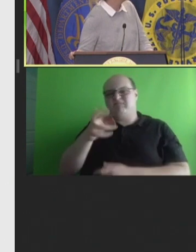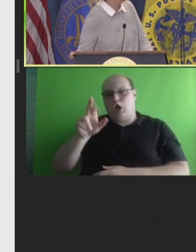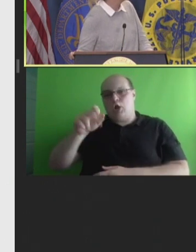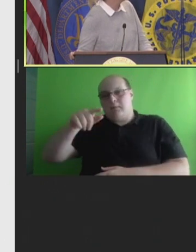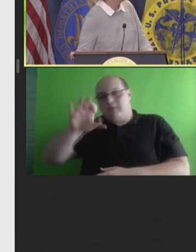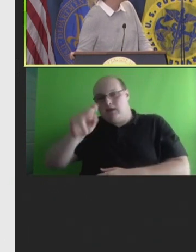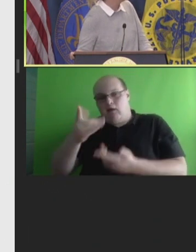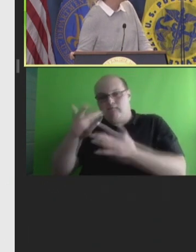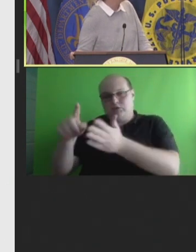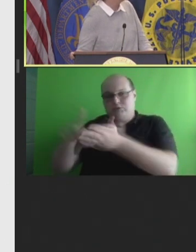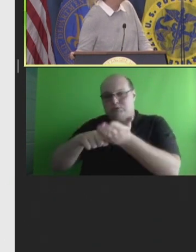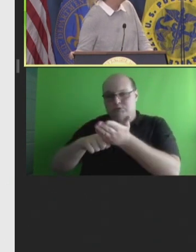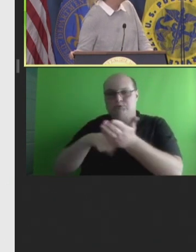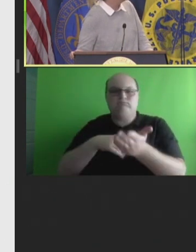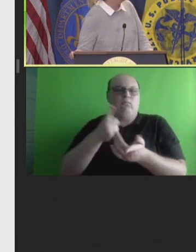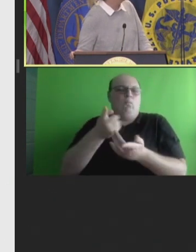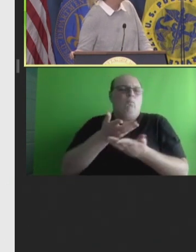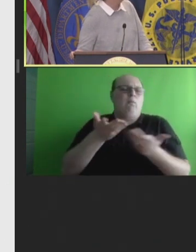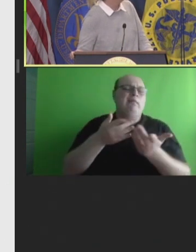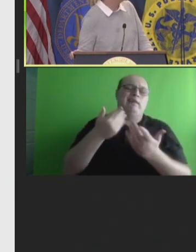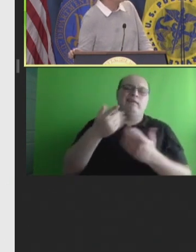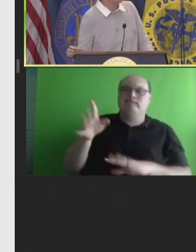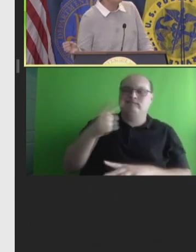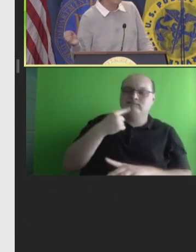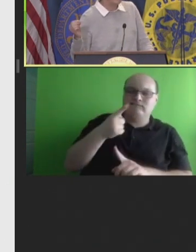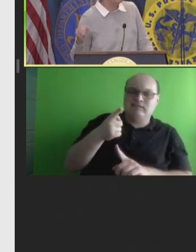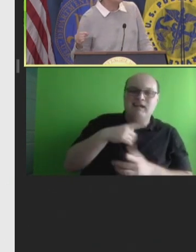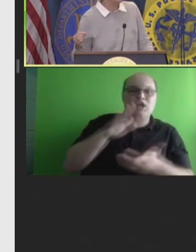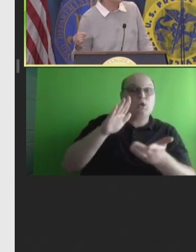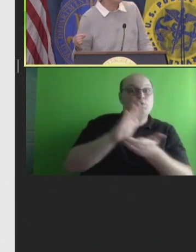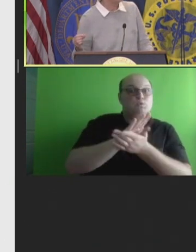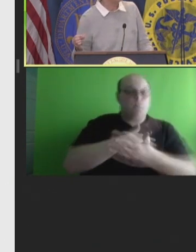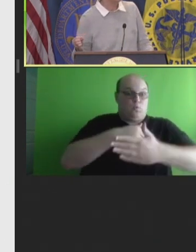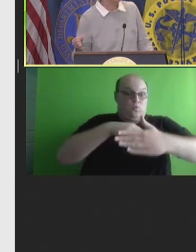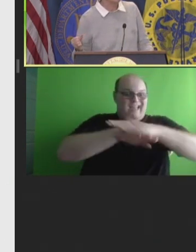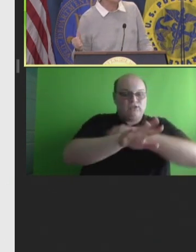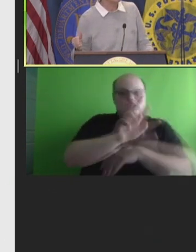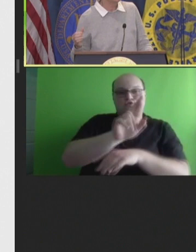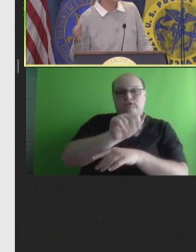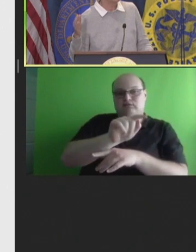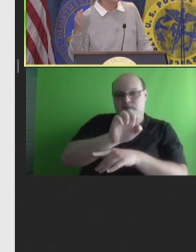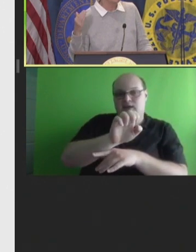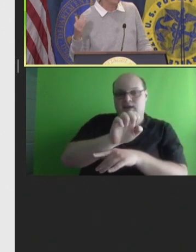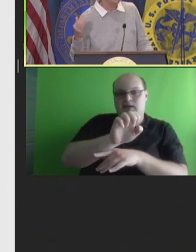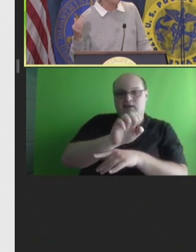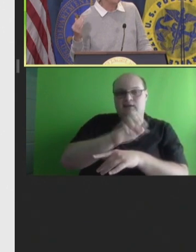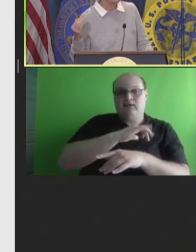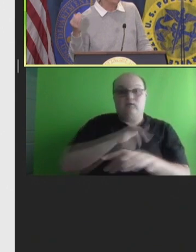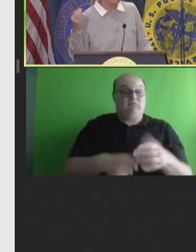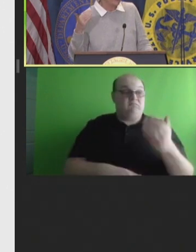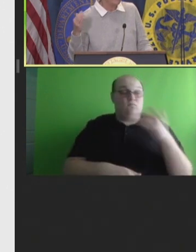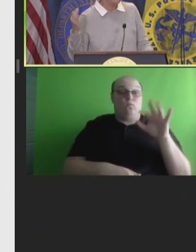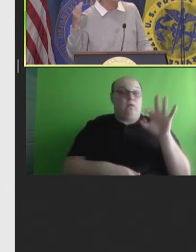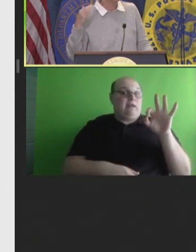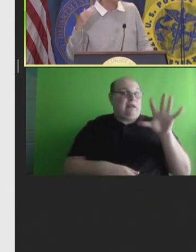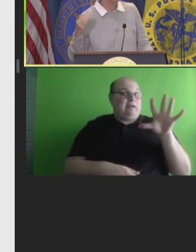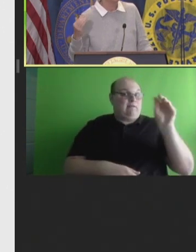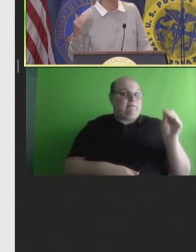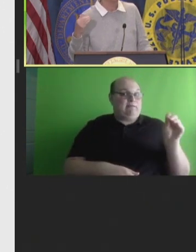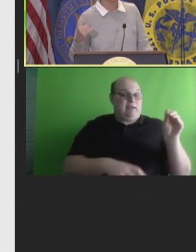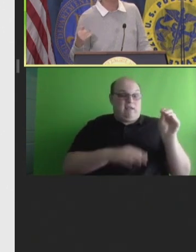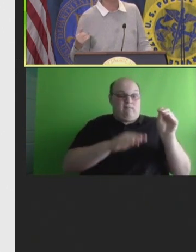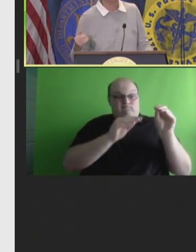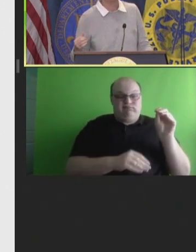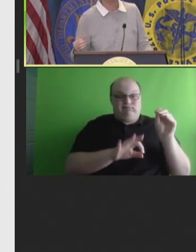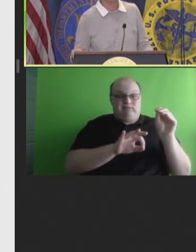one thing she said about school entry rates going from 90 -- 95 down to 94 and then down to 93.